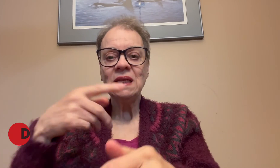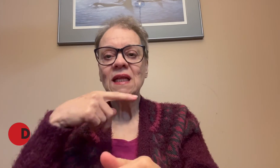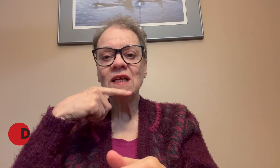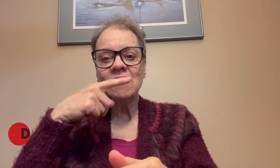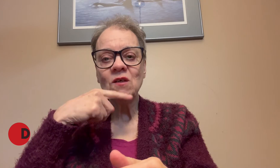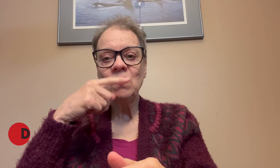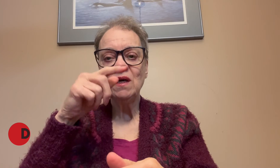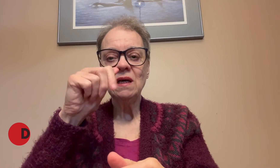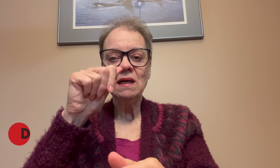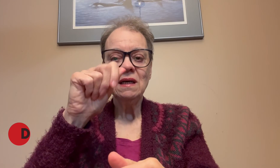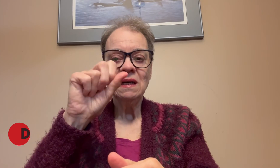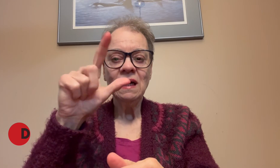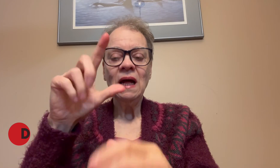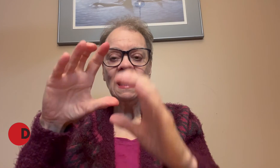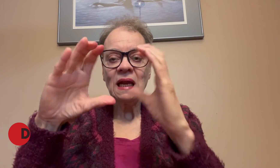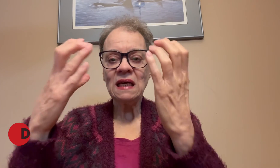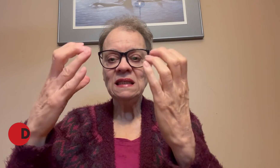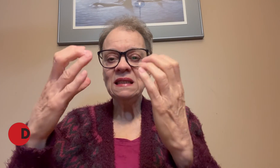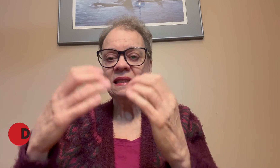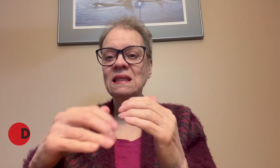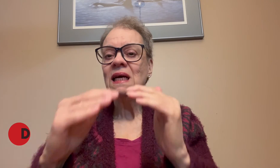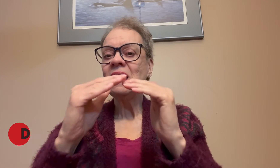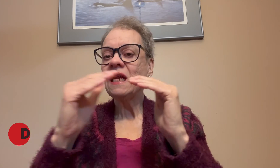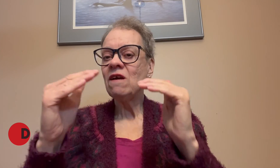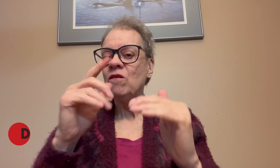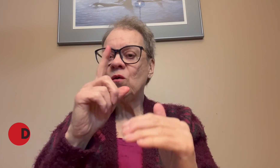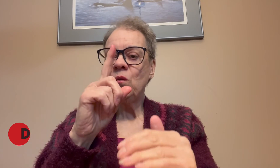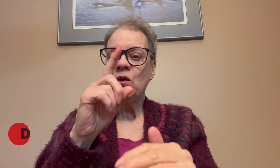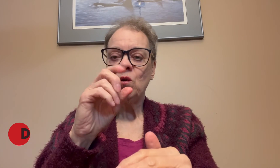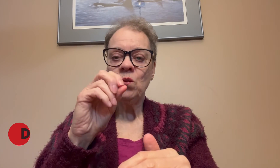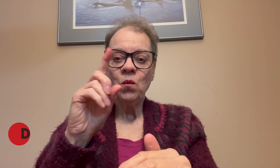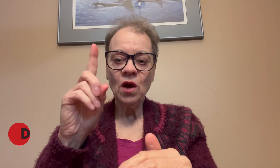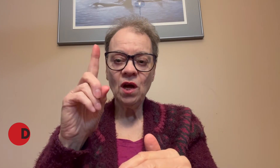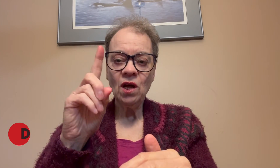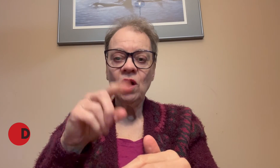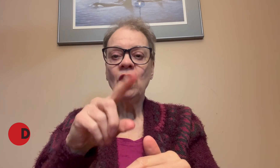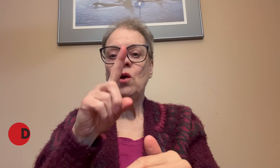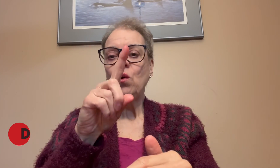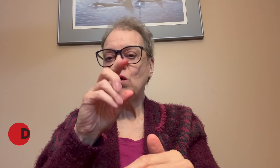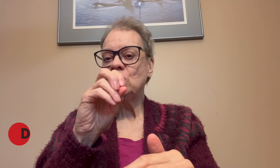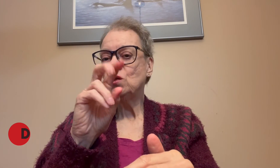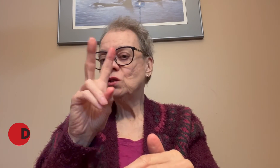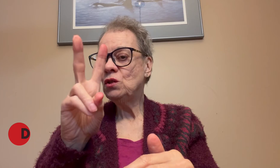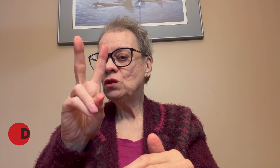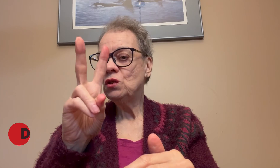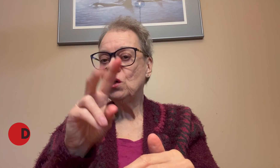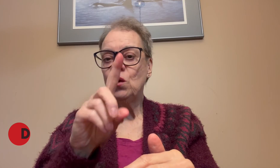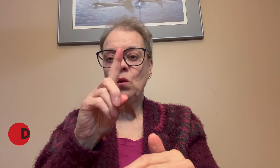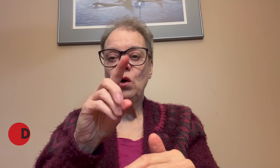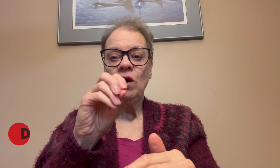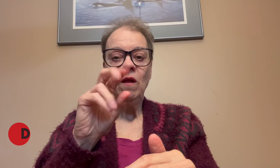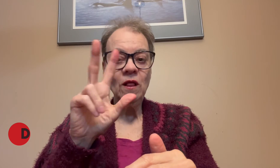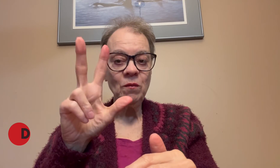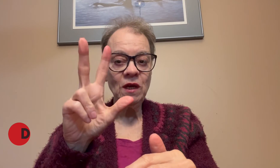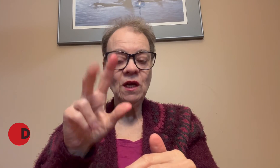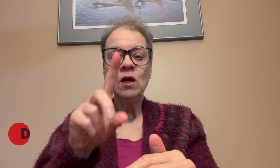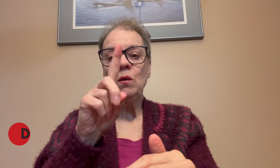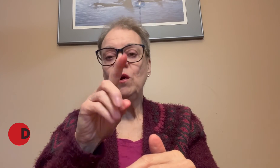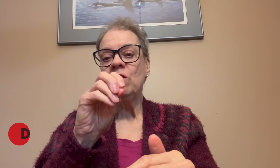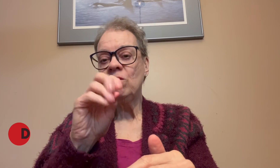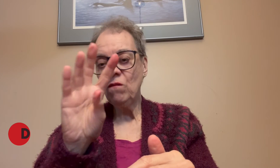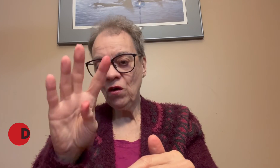We provide hearing ASL classes, level 101, 102, 103, 104.